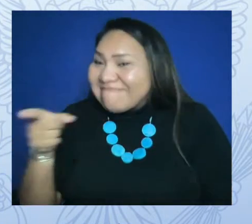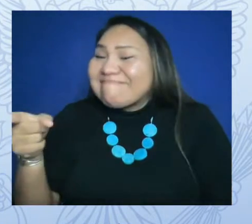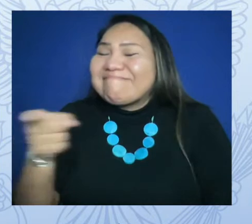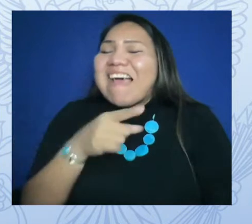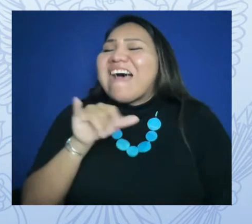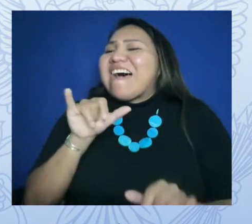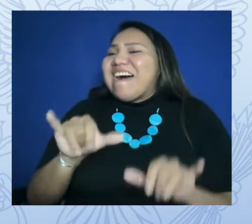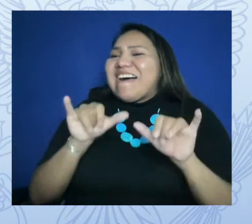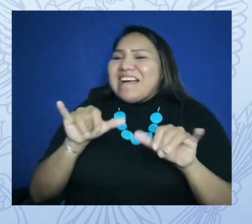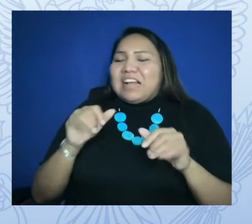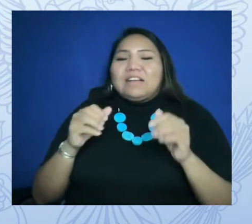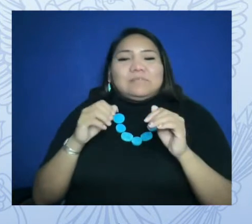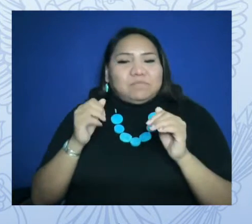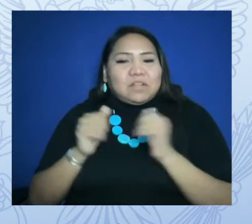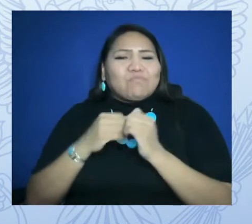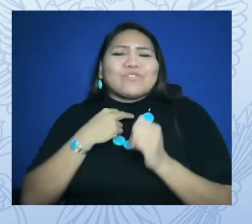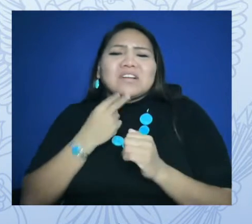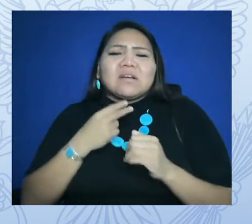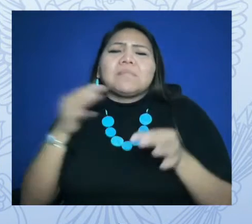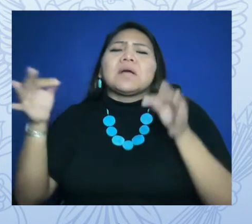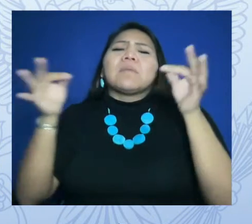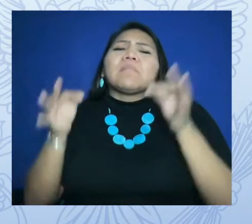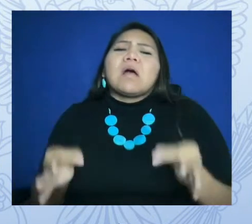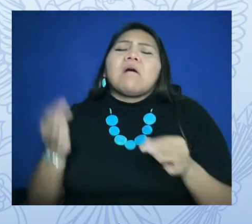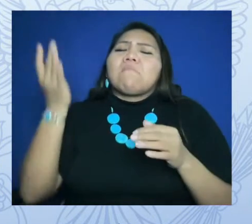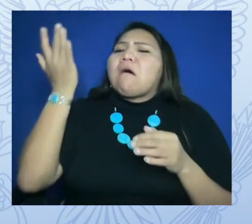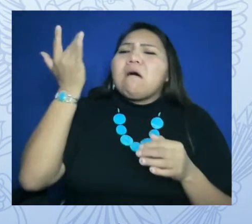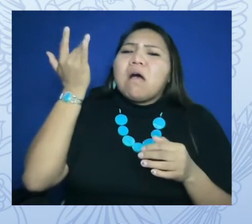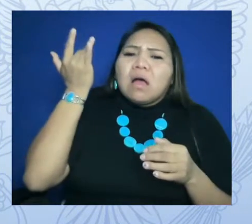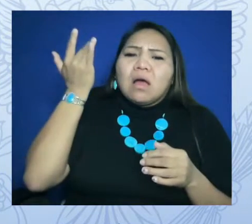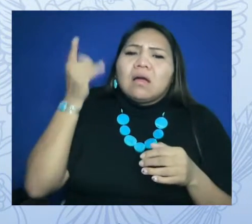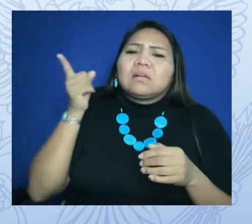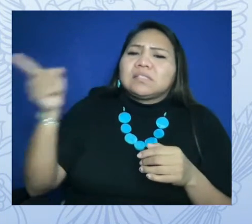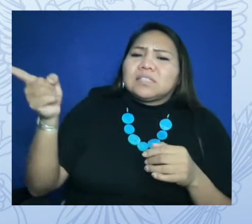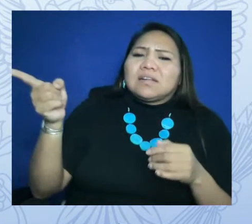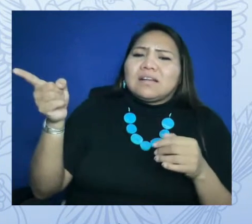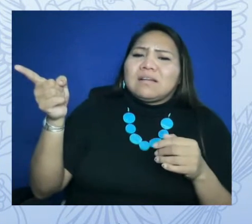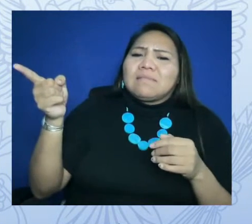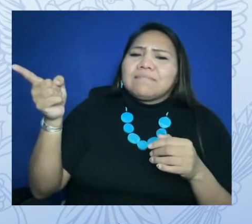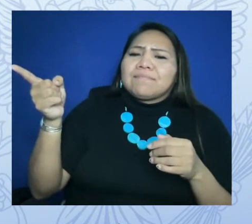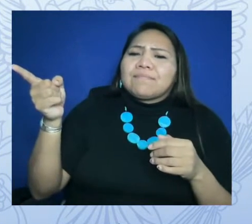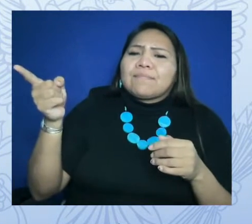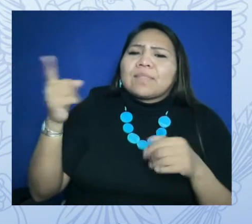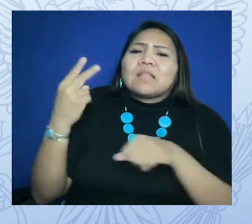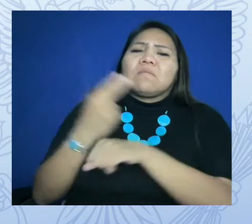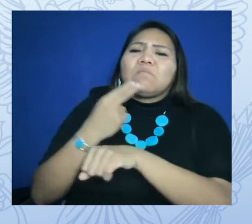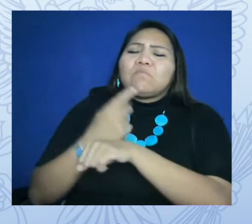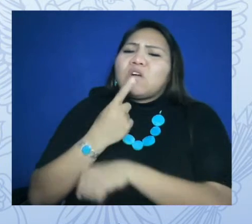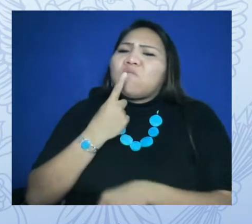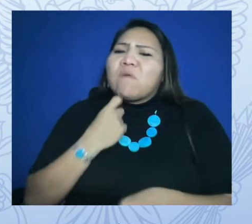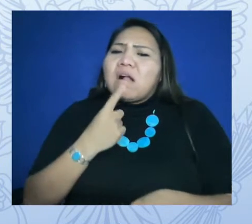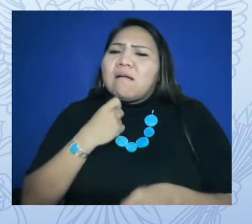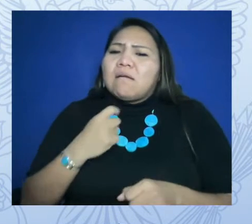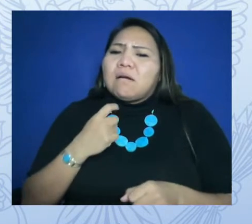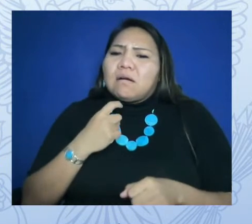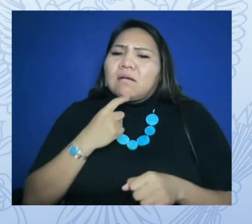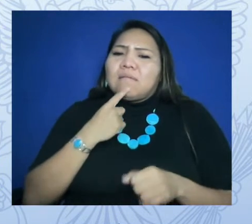describing why he puts on red paint. He says It signifies, and I quote,